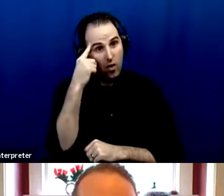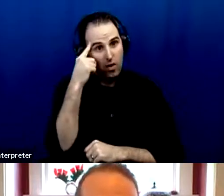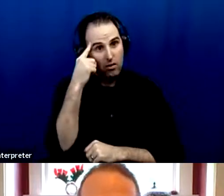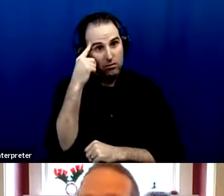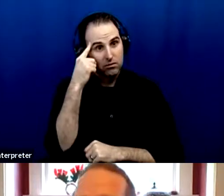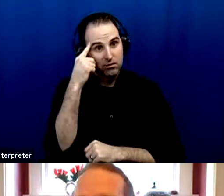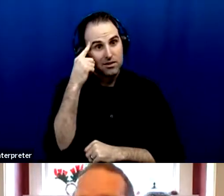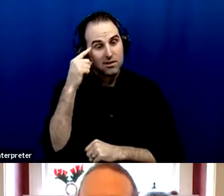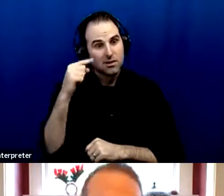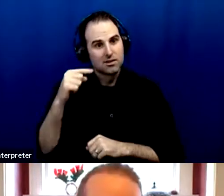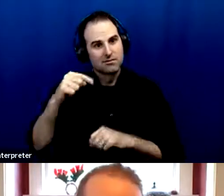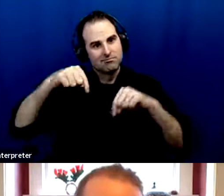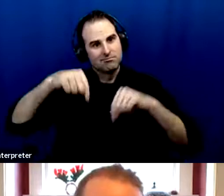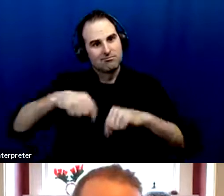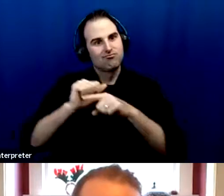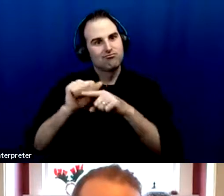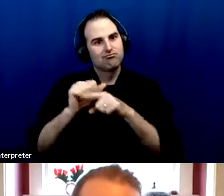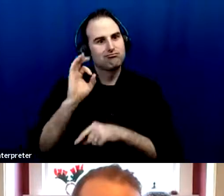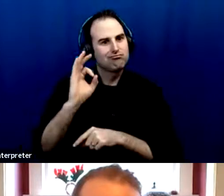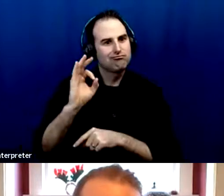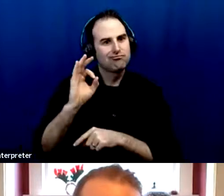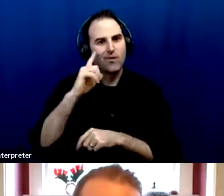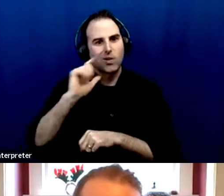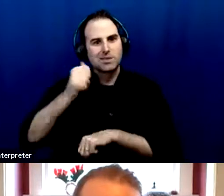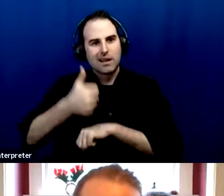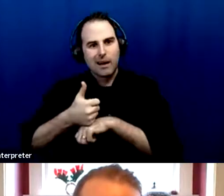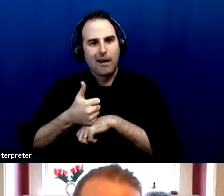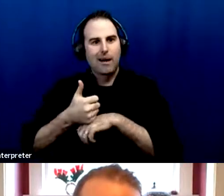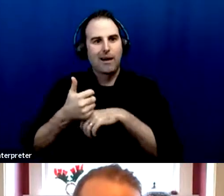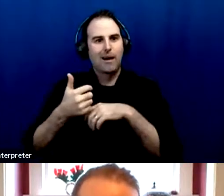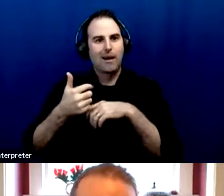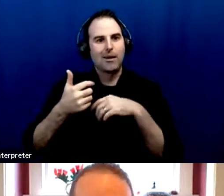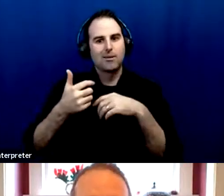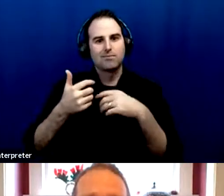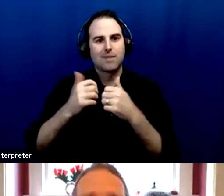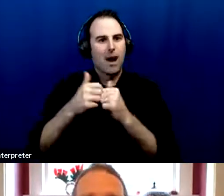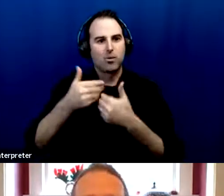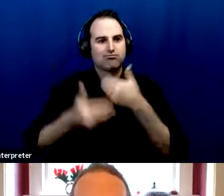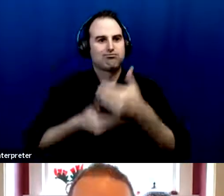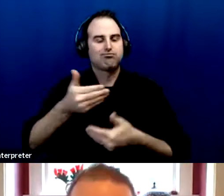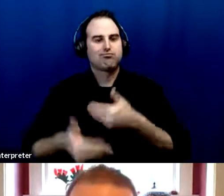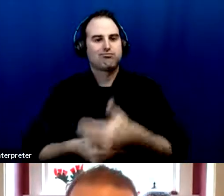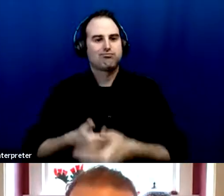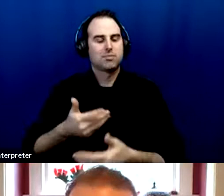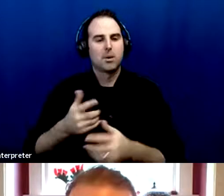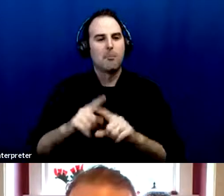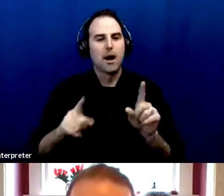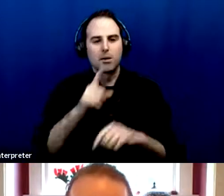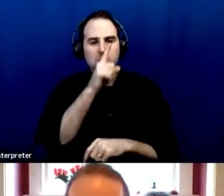to get started if you want to create something and, you know, what are the steps but nothing was mentioned about having access